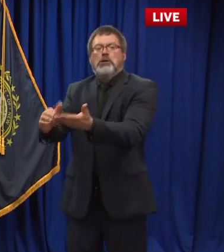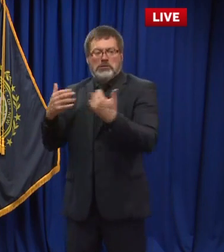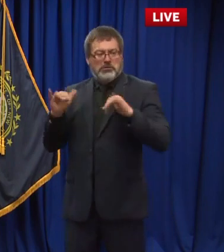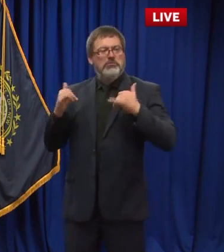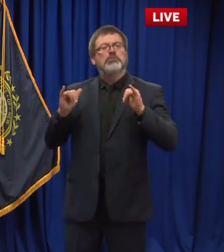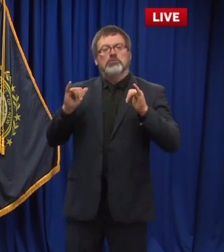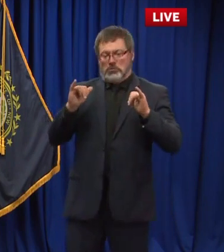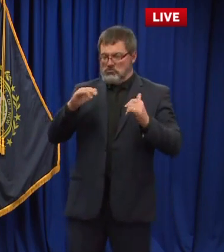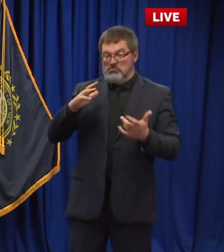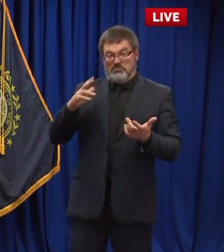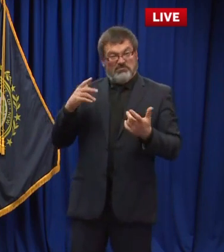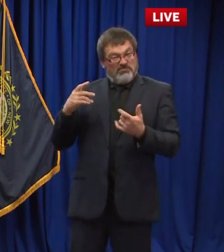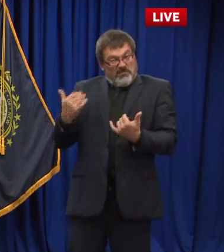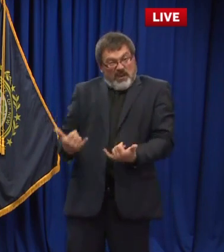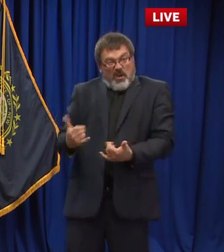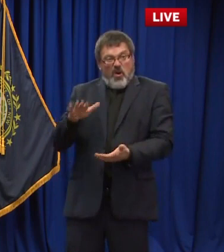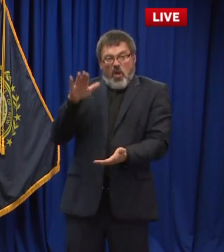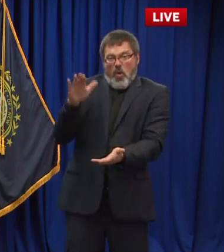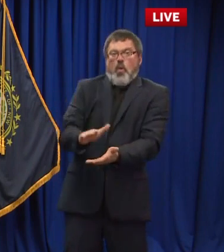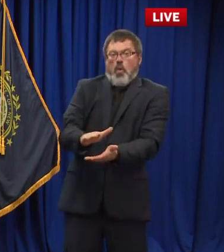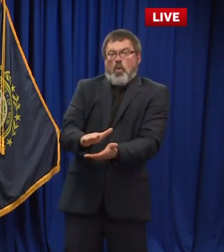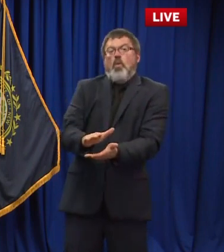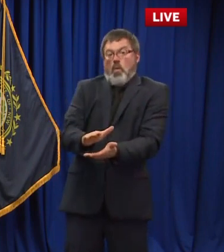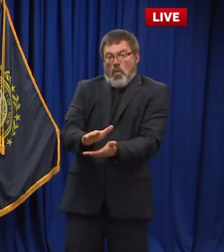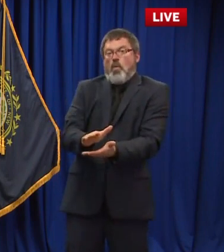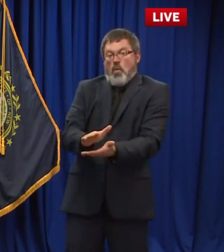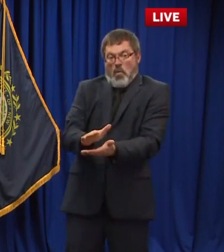HOSPITALIZED WITH COVID-19. THIS TREND CONTINUES.